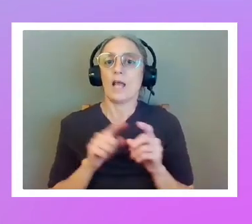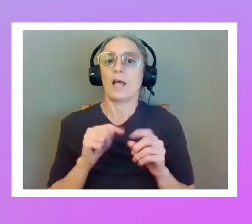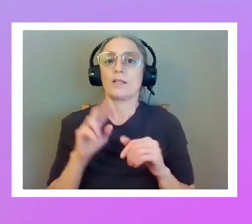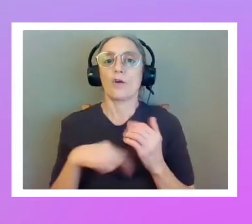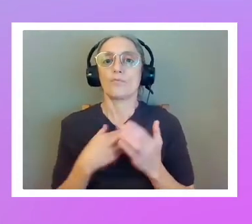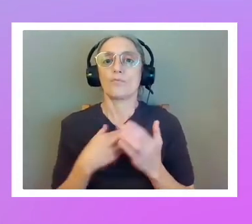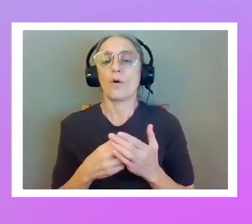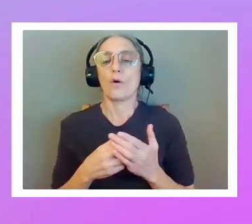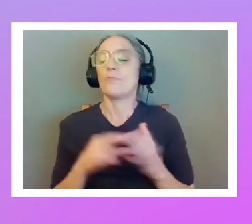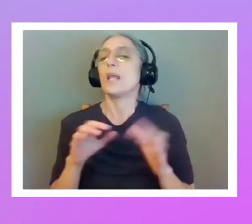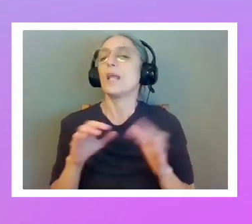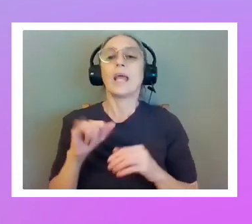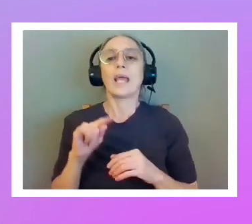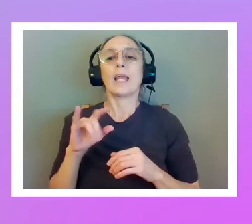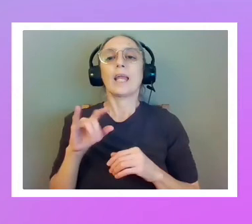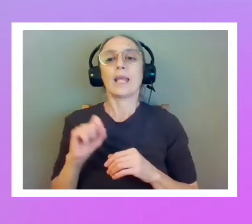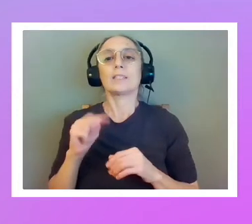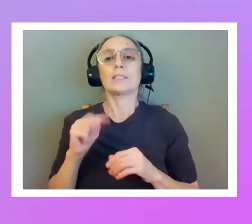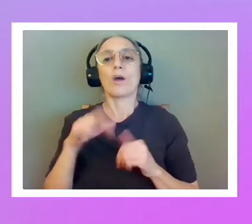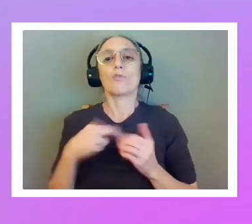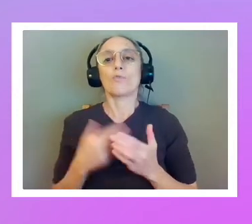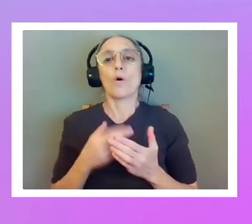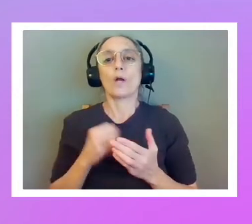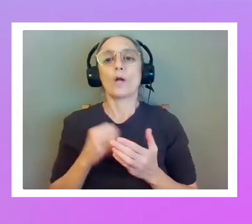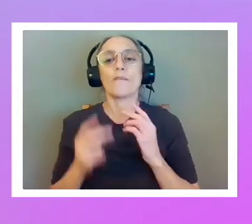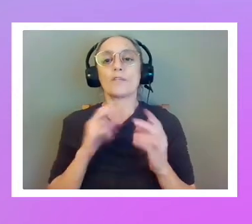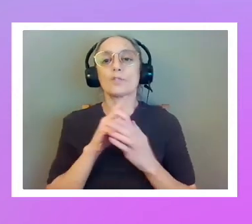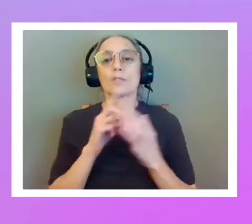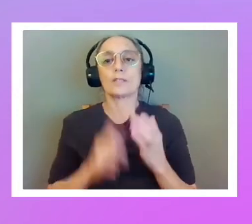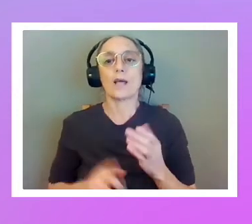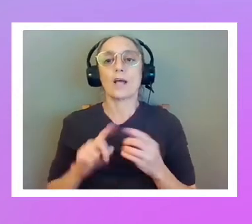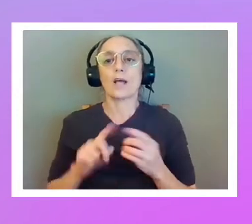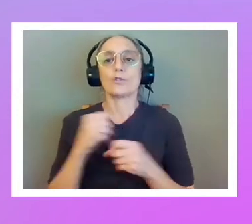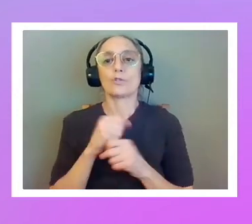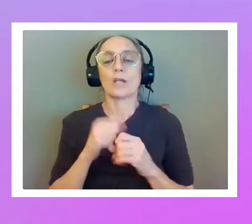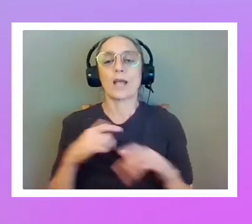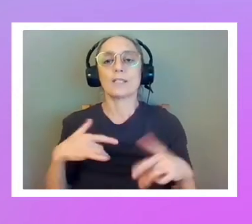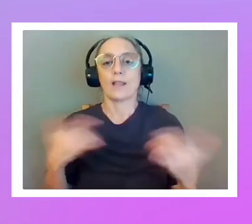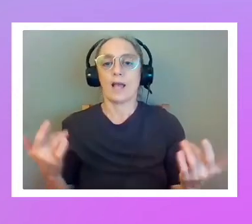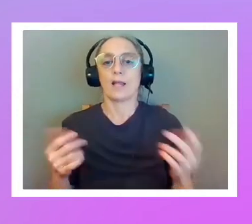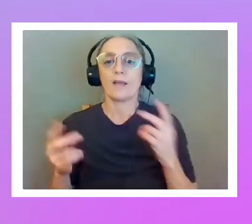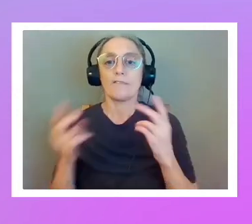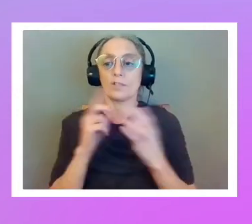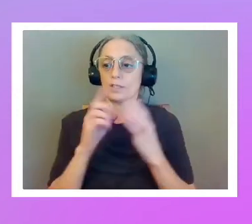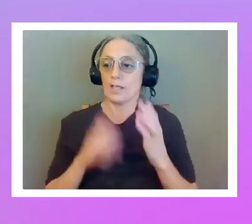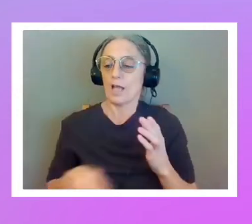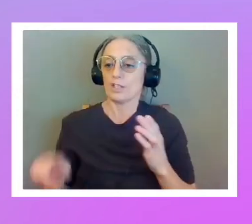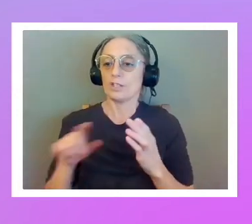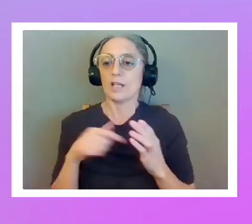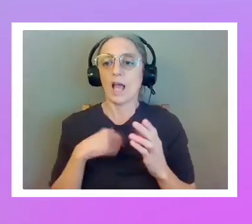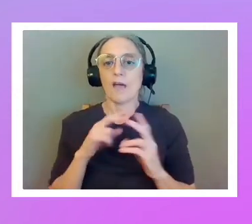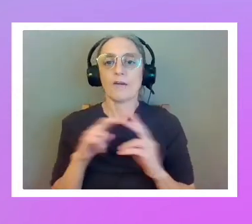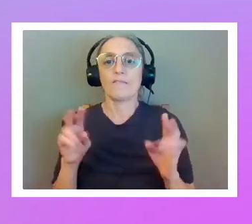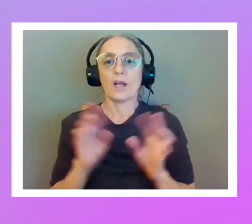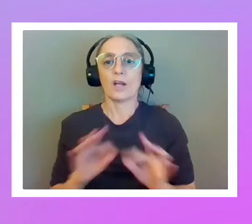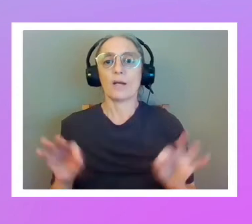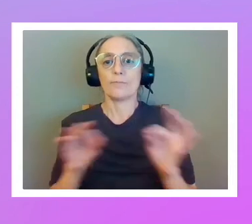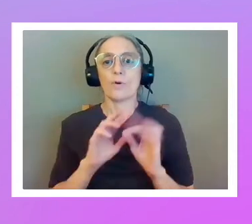it is the role of visual design to create delight. Visual designers have a very important role to play